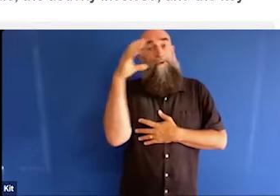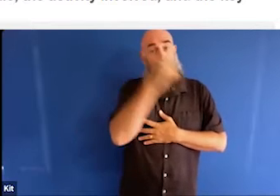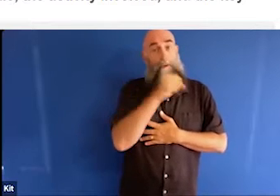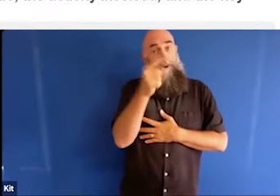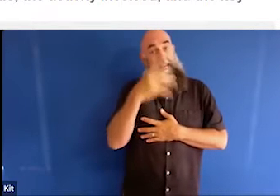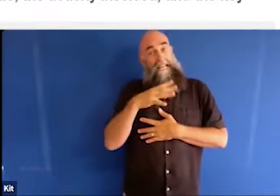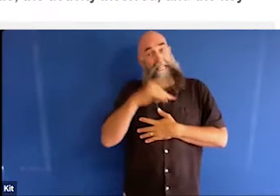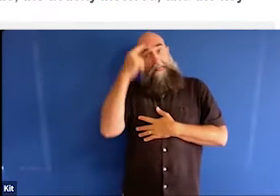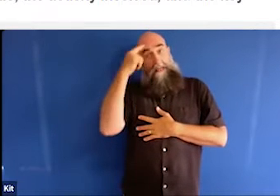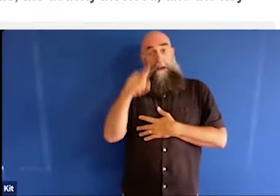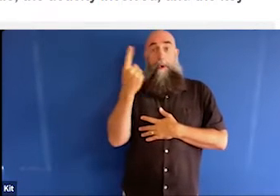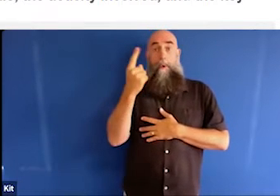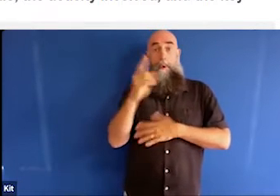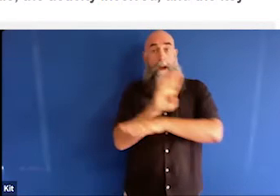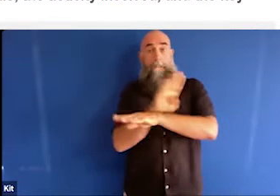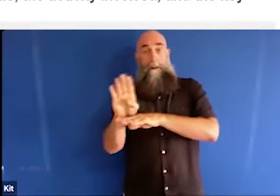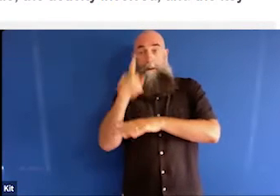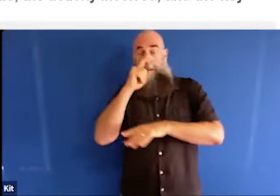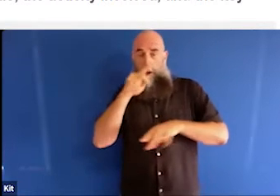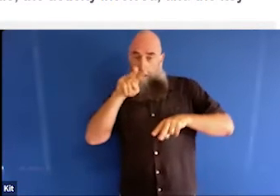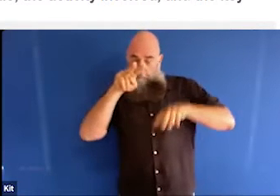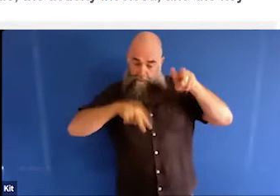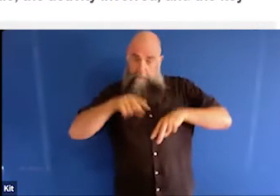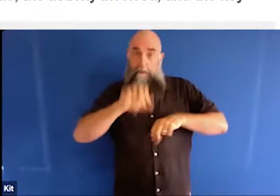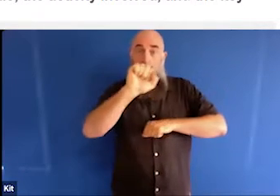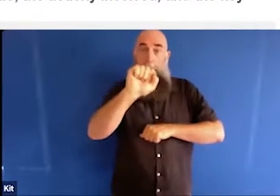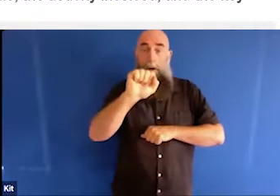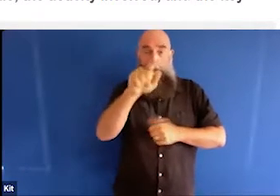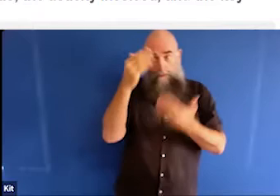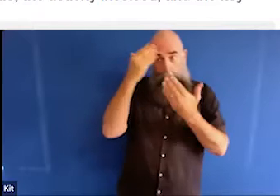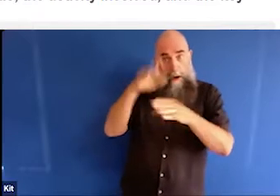So you'd want to be leaving nothing up to guesswork. Putting in as much information as